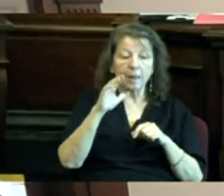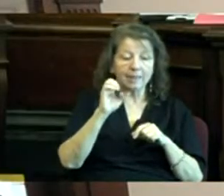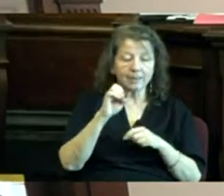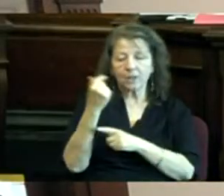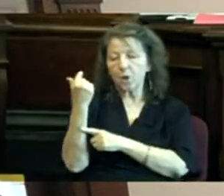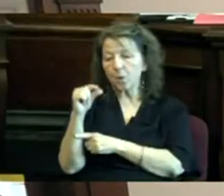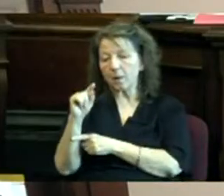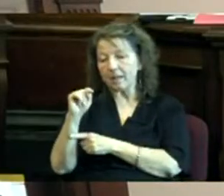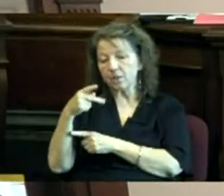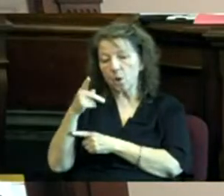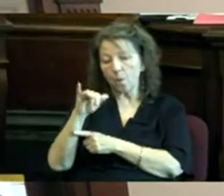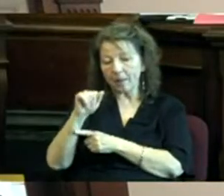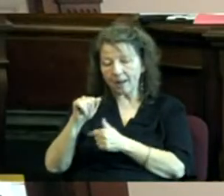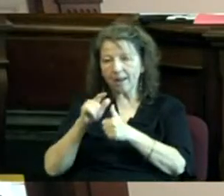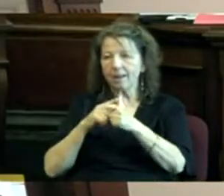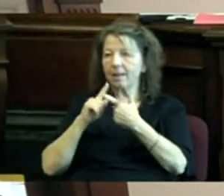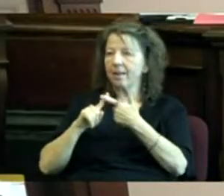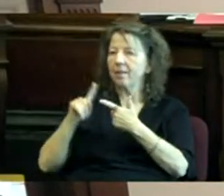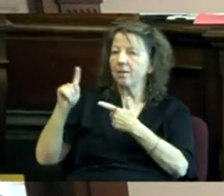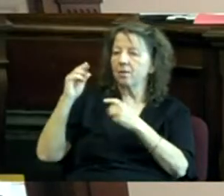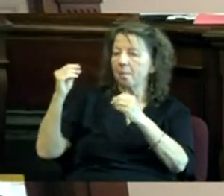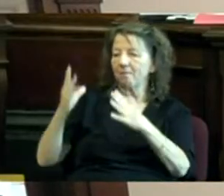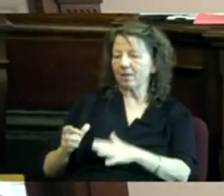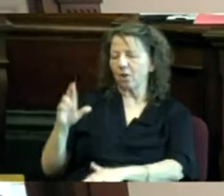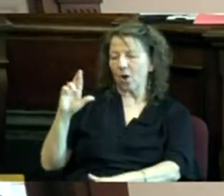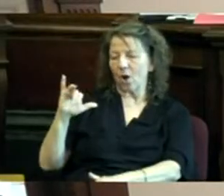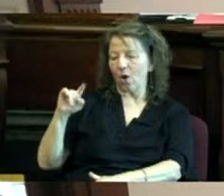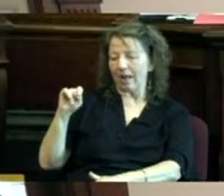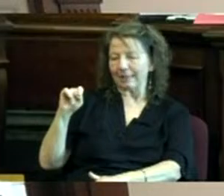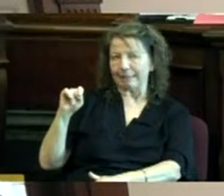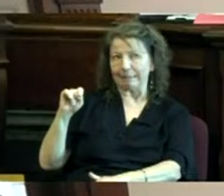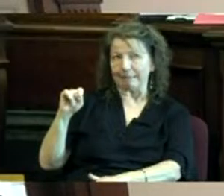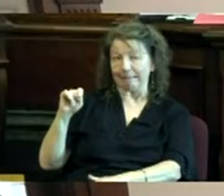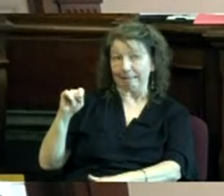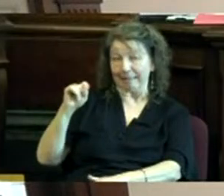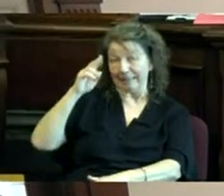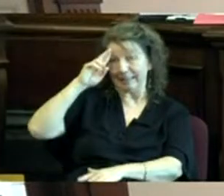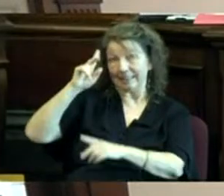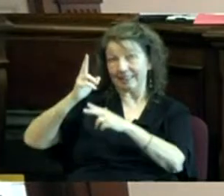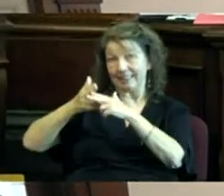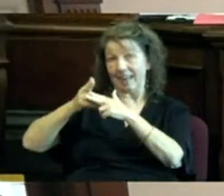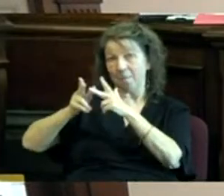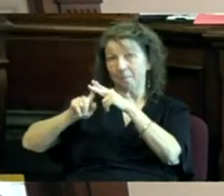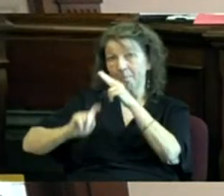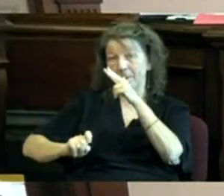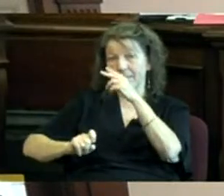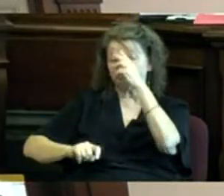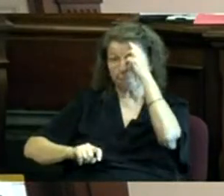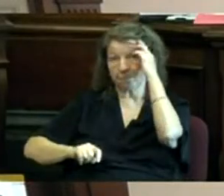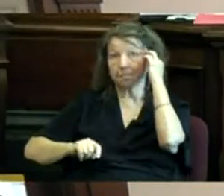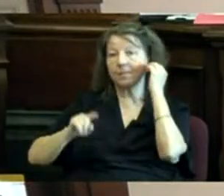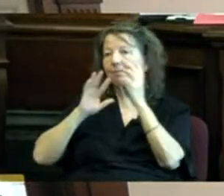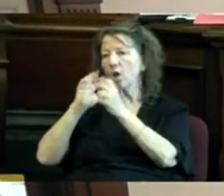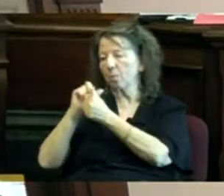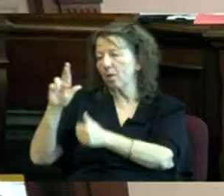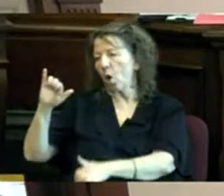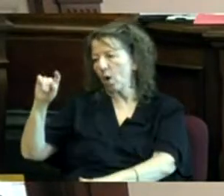kind of working in green spaces, like Greenatopia, a professor at